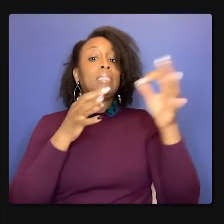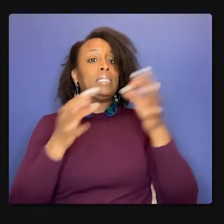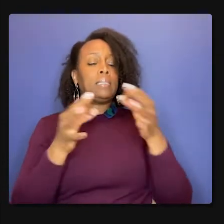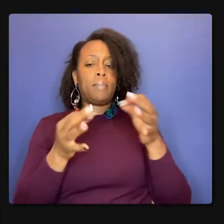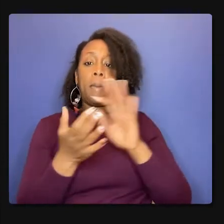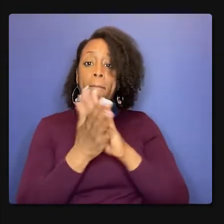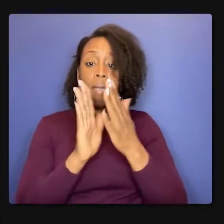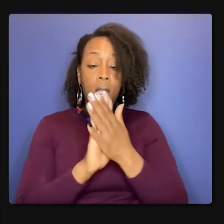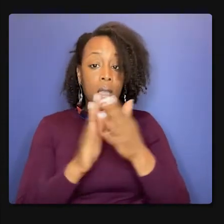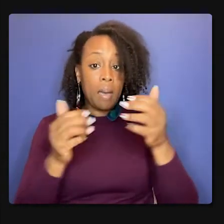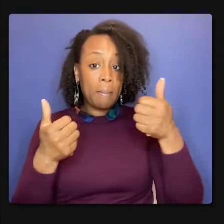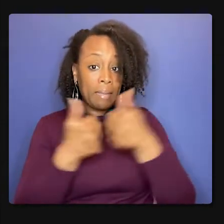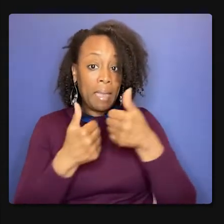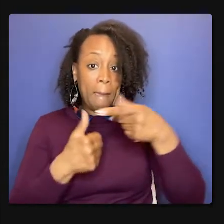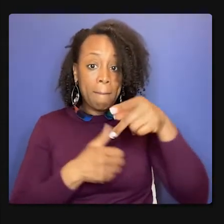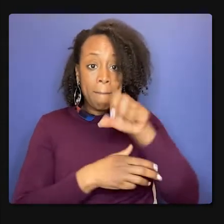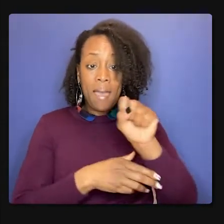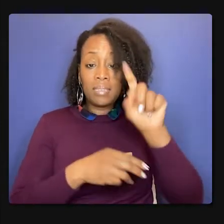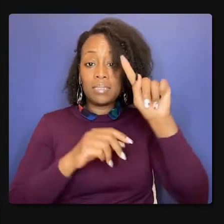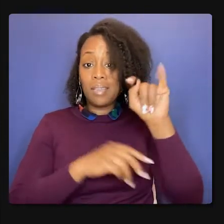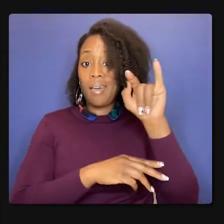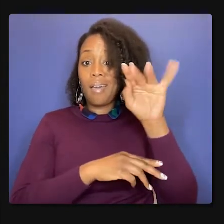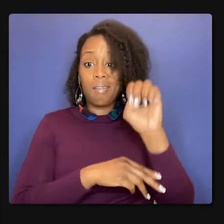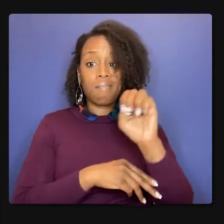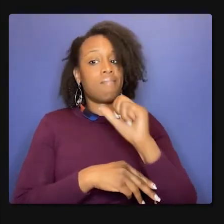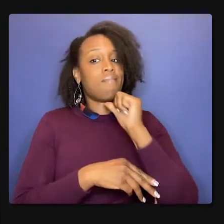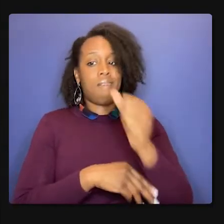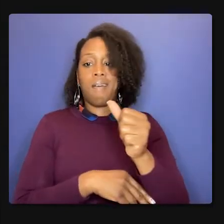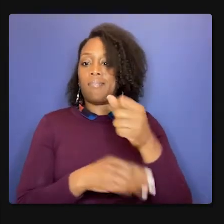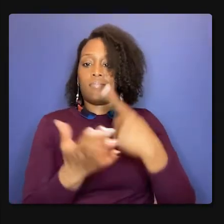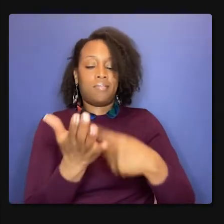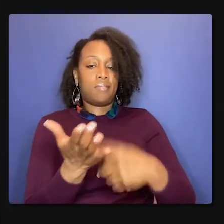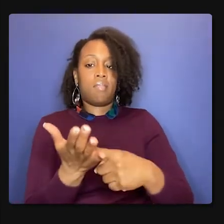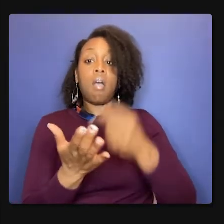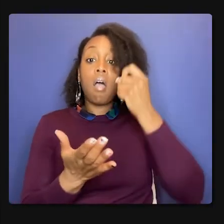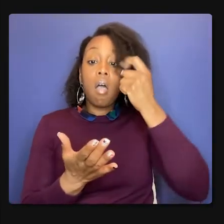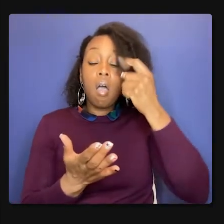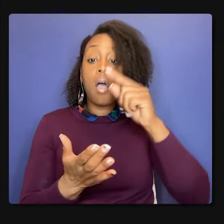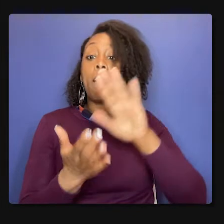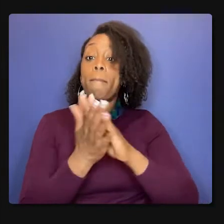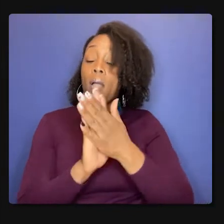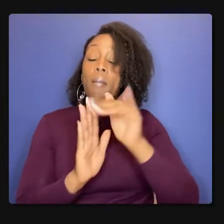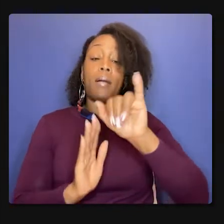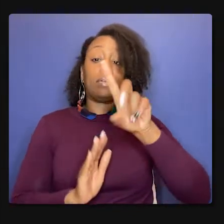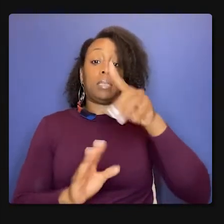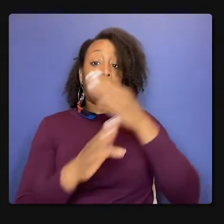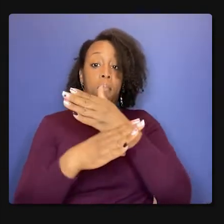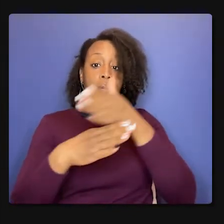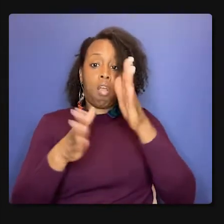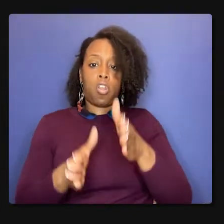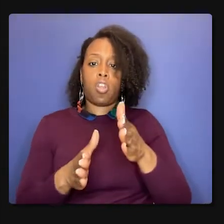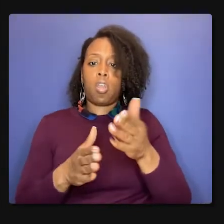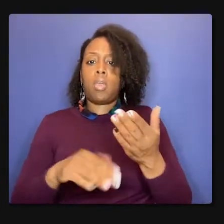We won't be talking about how to become a Game Pass title, although becoming an ID partner does increase your visibility